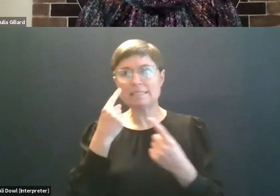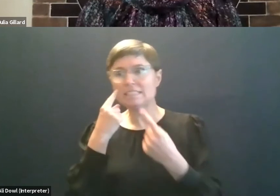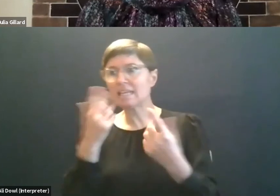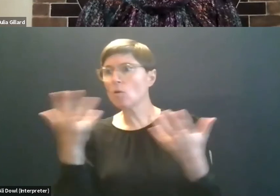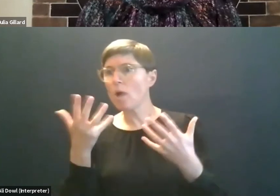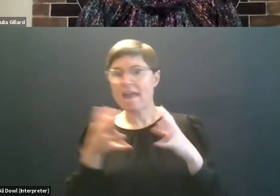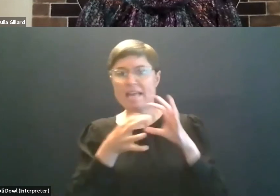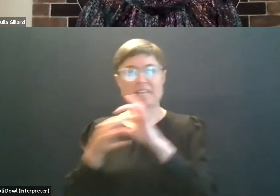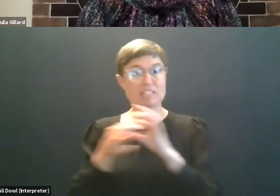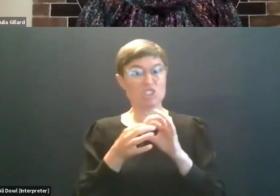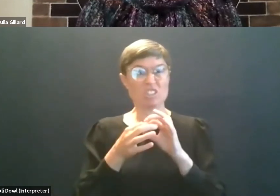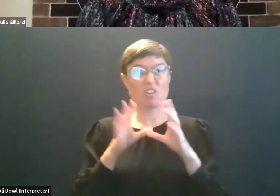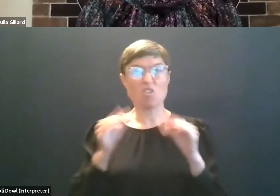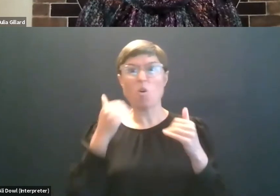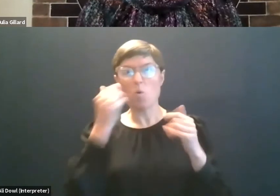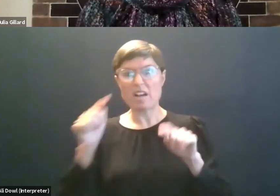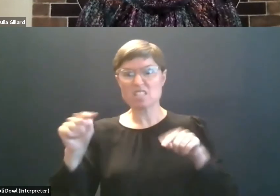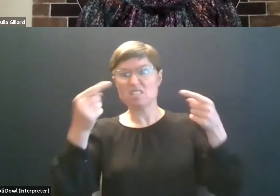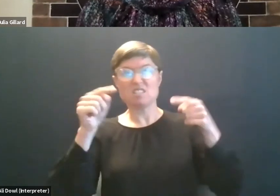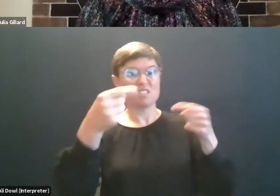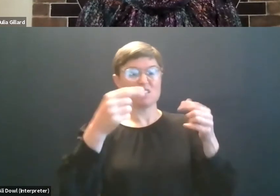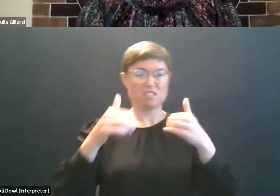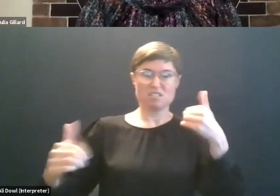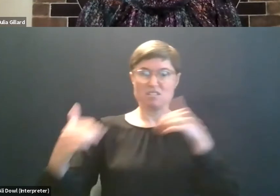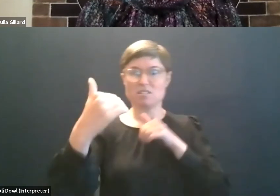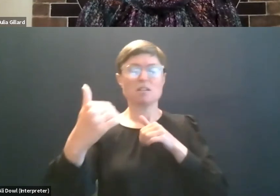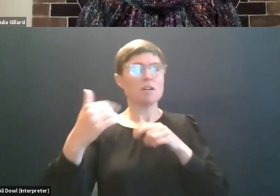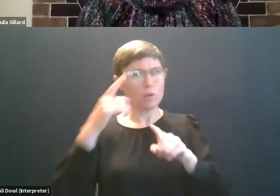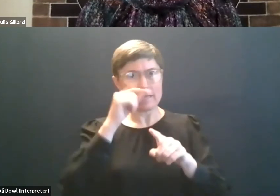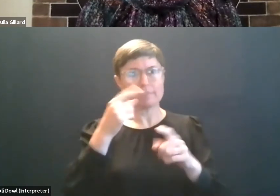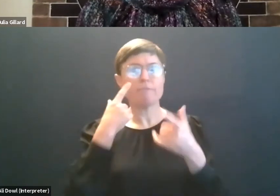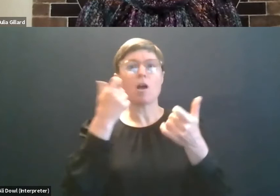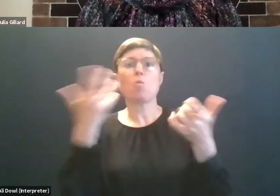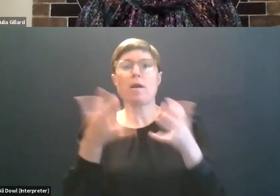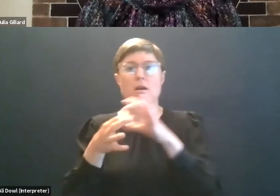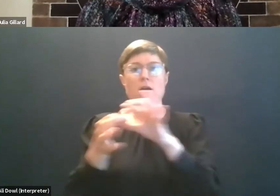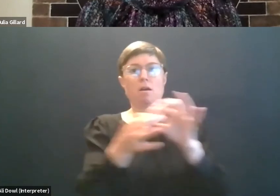than division in our society. I'd like to think it's one of the primary responsibilities